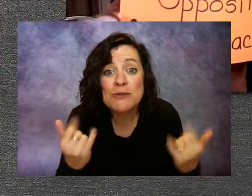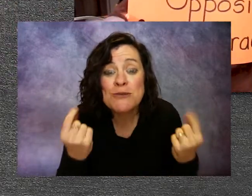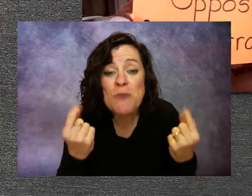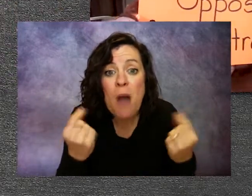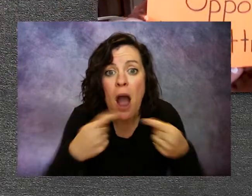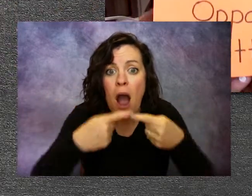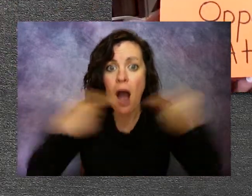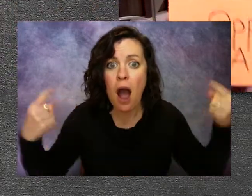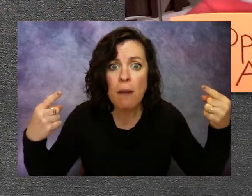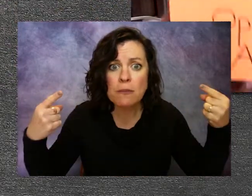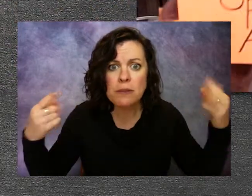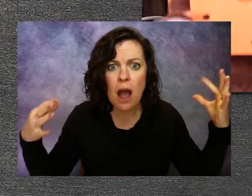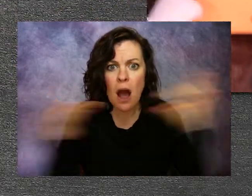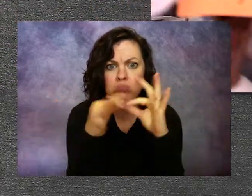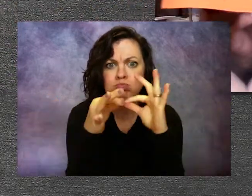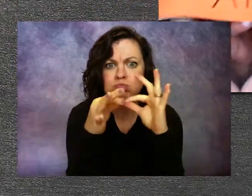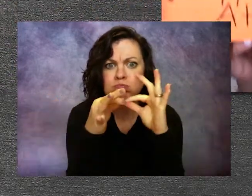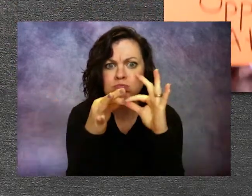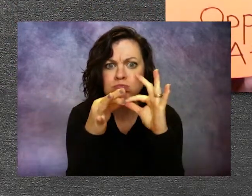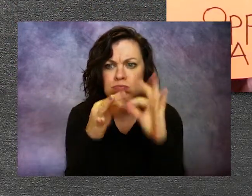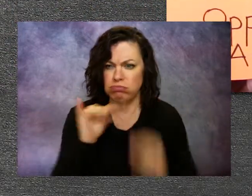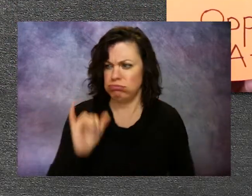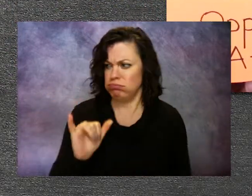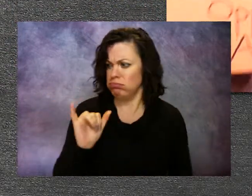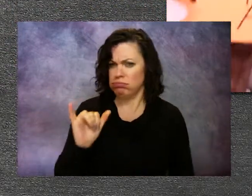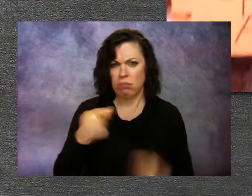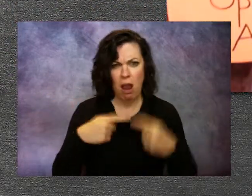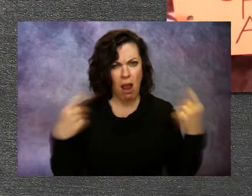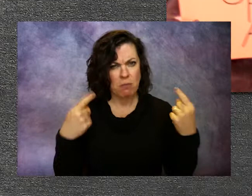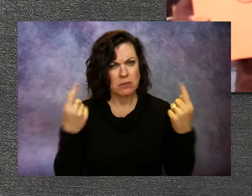Opposites are two things with a completely opposite,